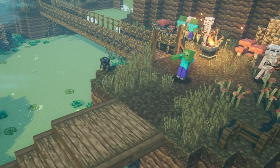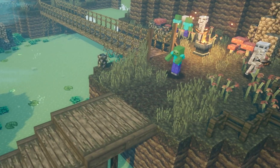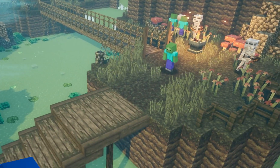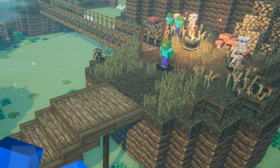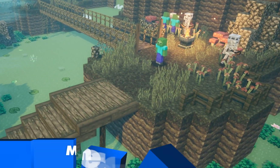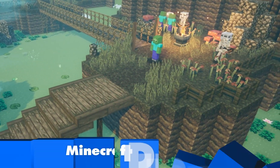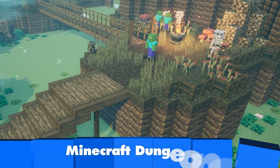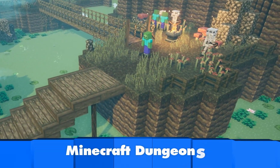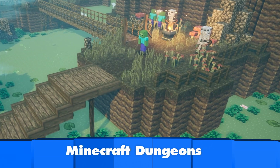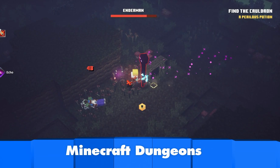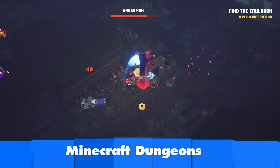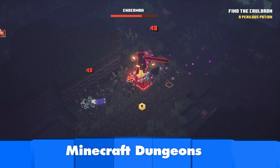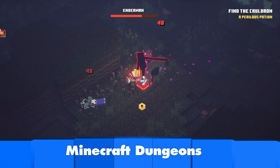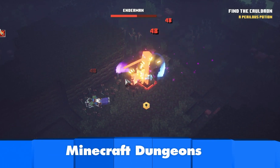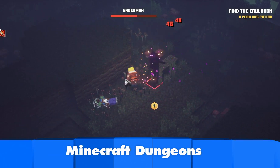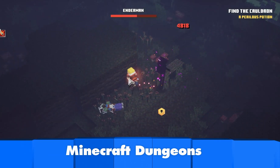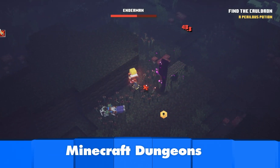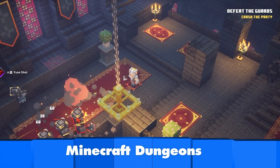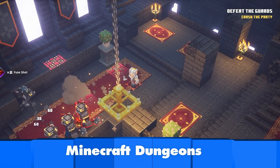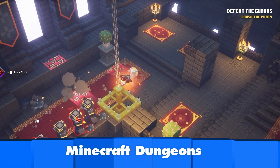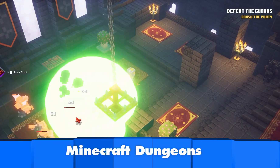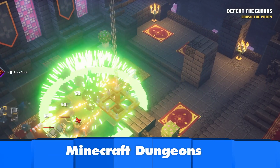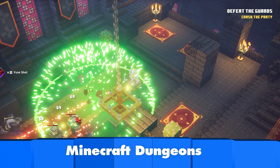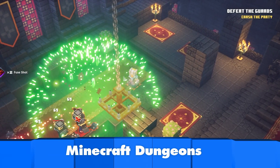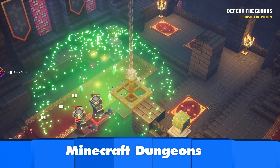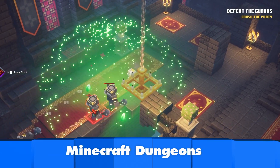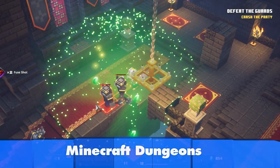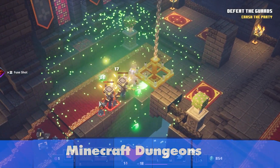We review the deep dungeon crawling action of Minecraft Dungeons.